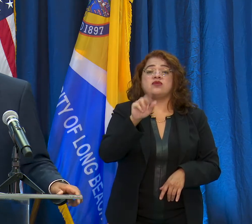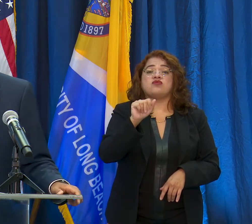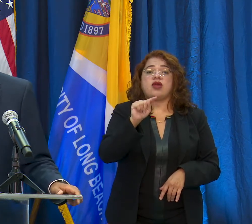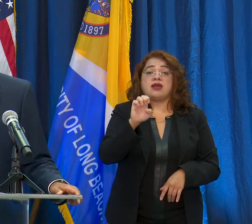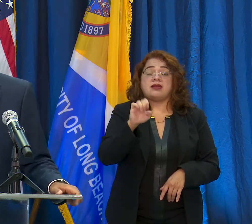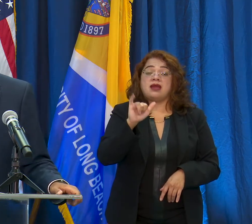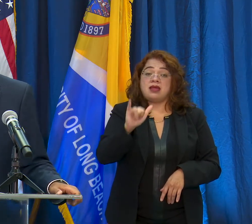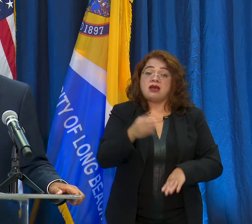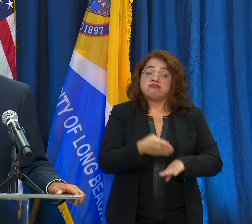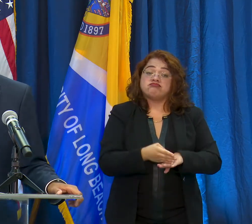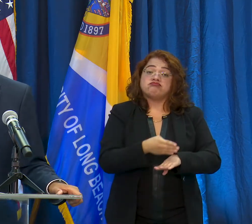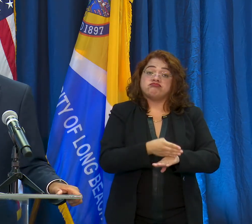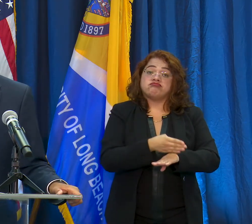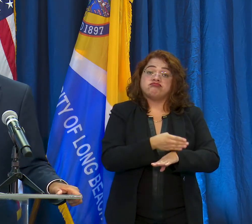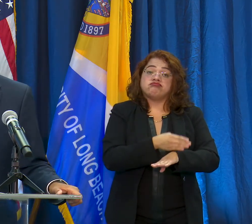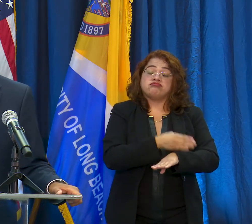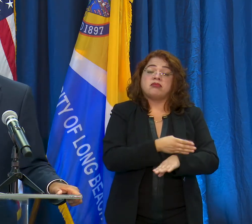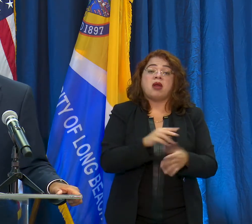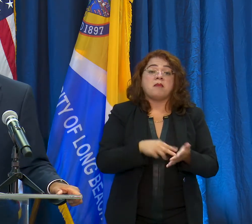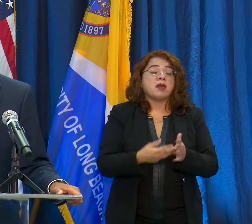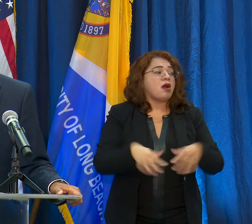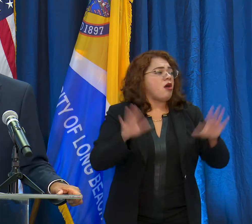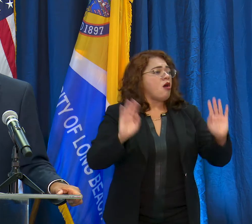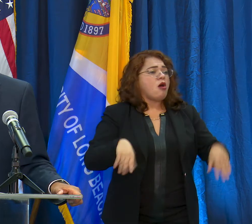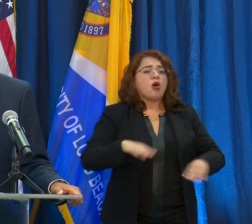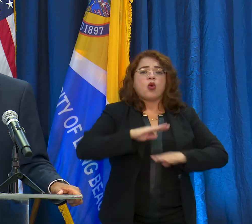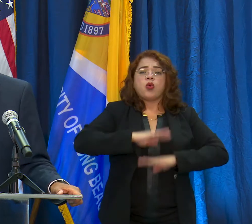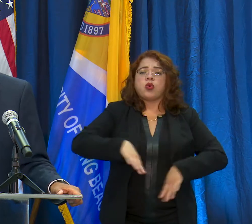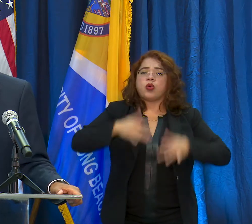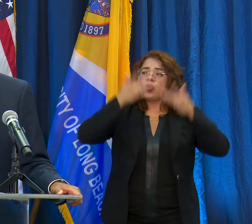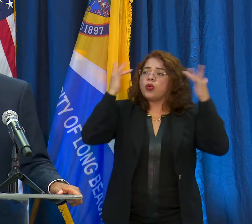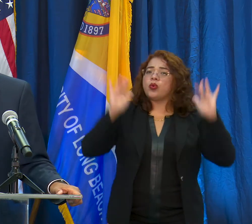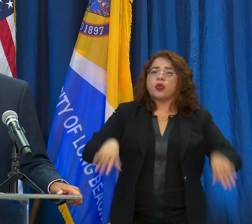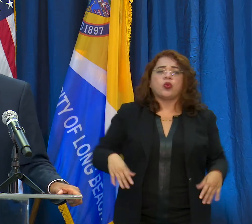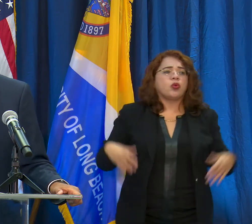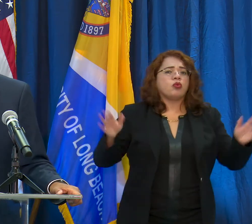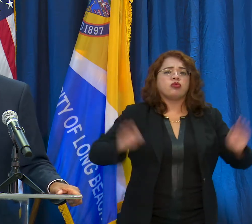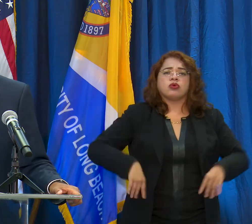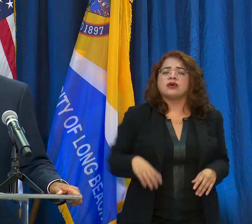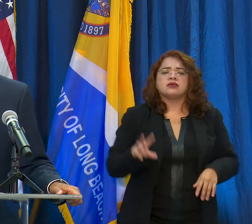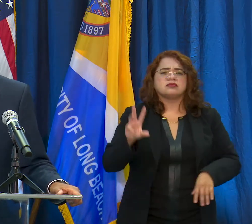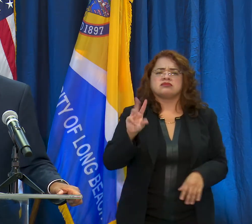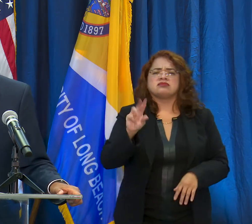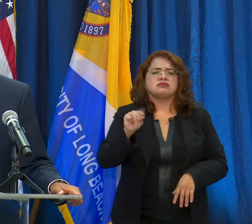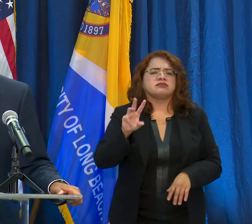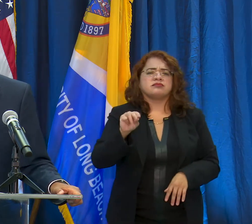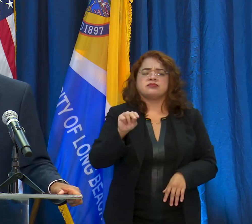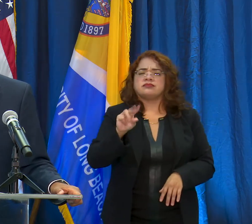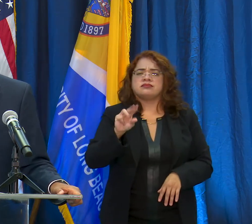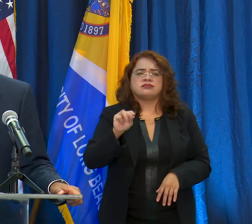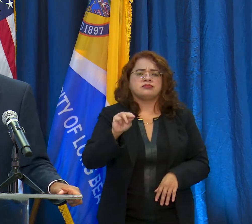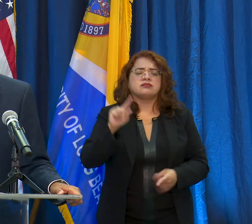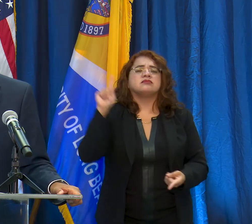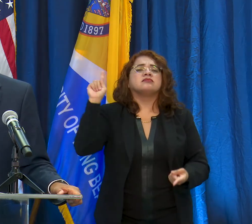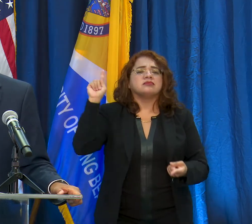let up, or that there's not a lot of work to do, but our positivity rate is going in the right direction. The